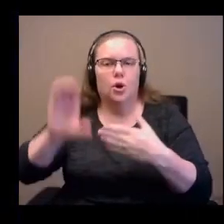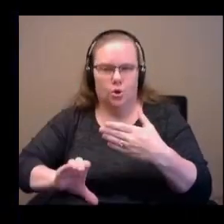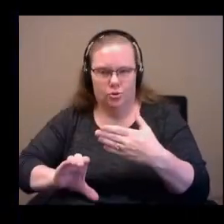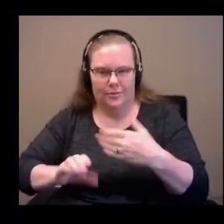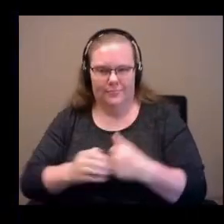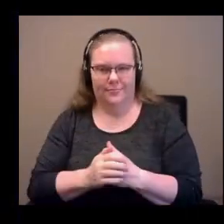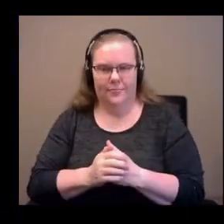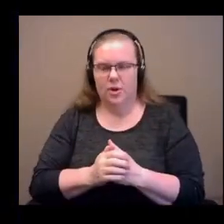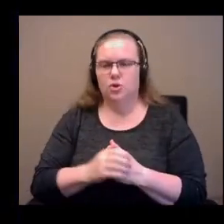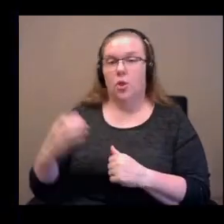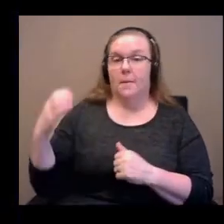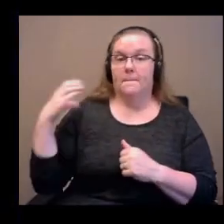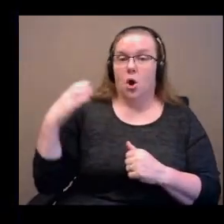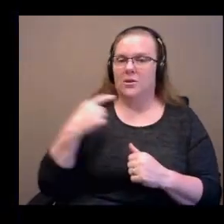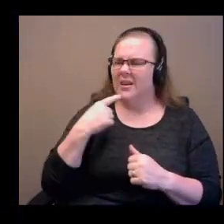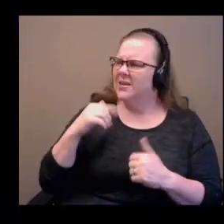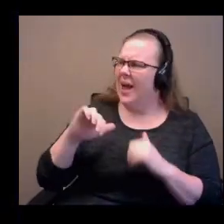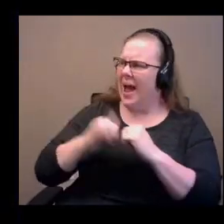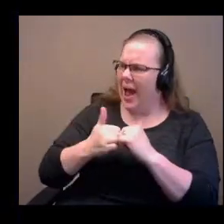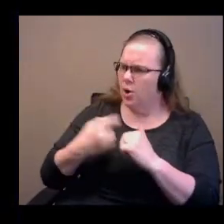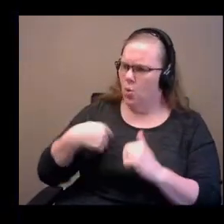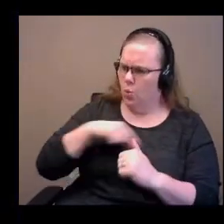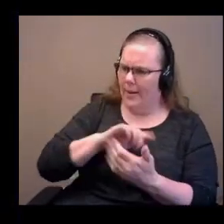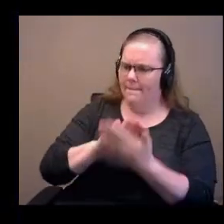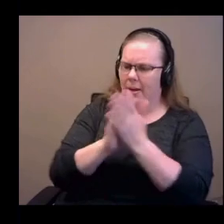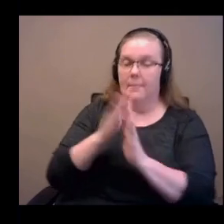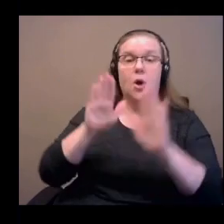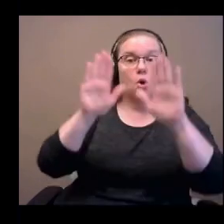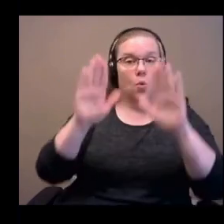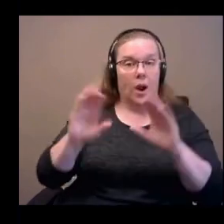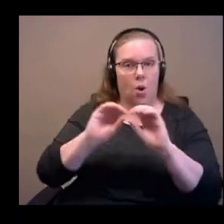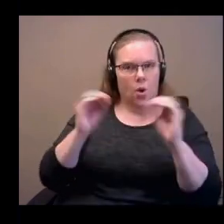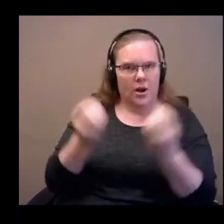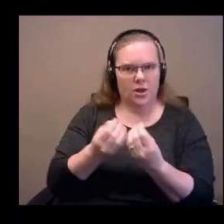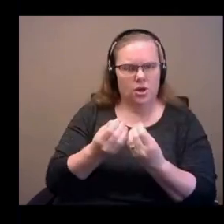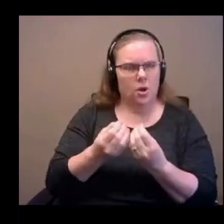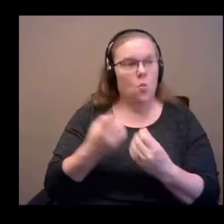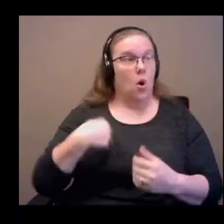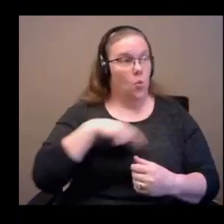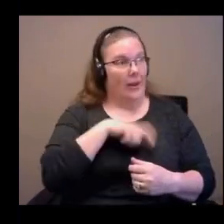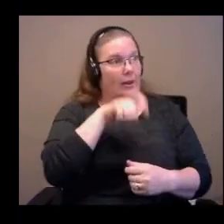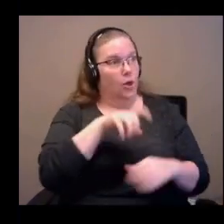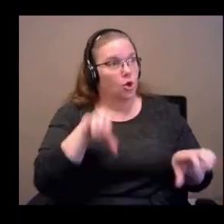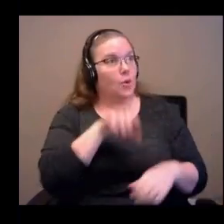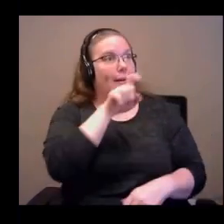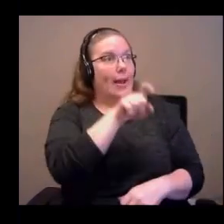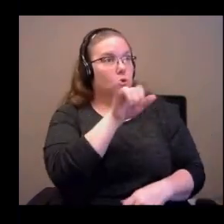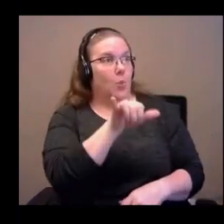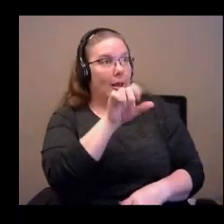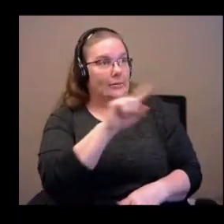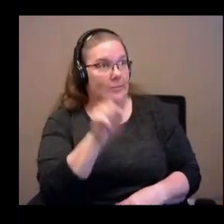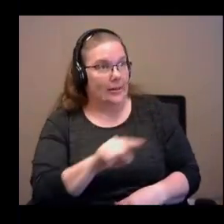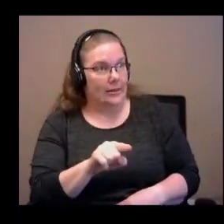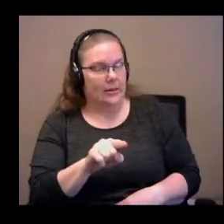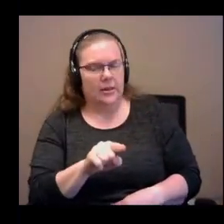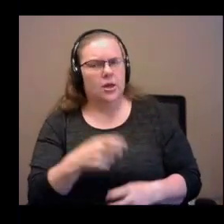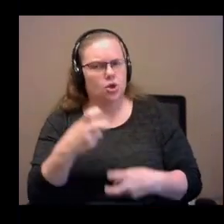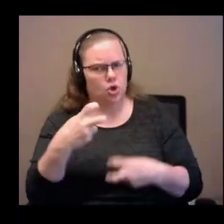says, “Hey, what do we do to become a great organization?” And someone says, “Hey, I think we should do X, Y, Z,” it’s a lot harder for them not to want to go along